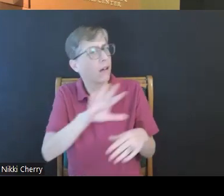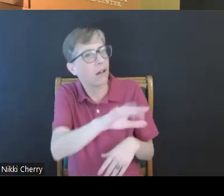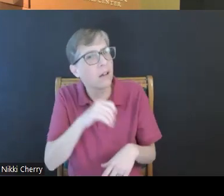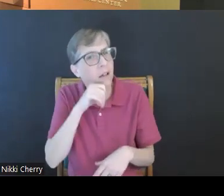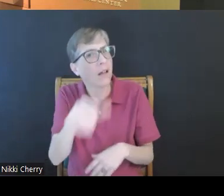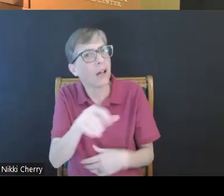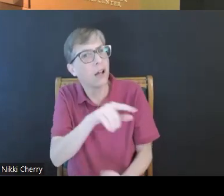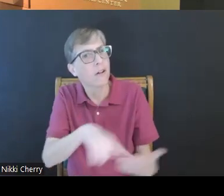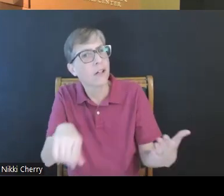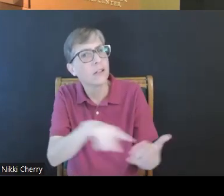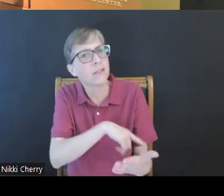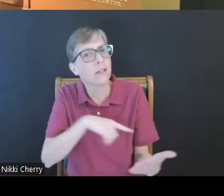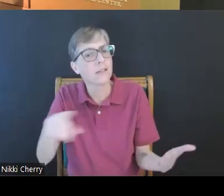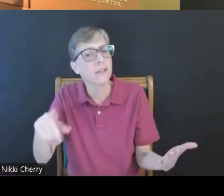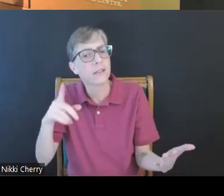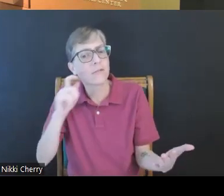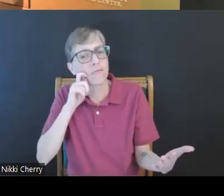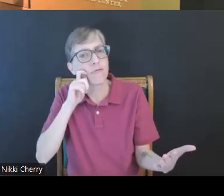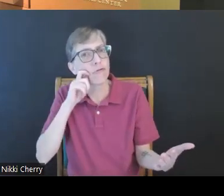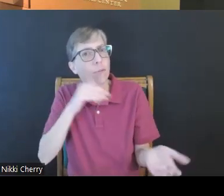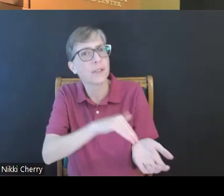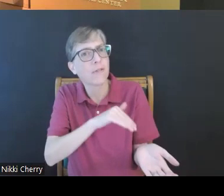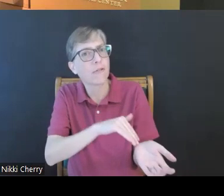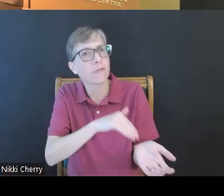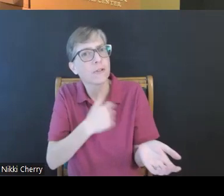who comes here once a week we love this man and our patients love this person and they'd like to